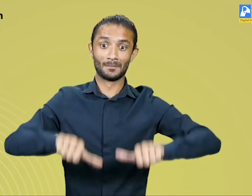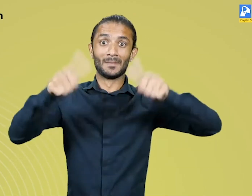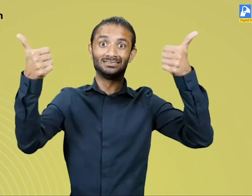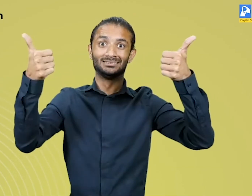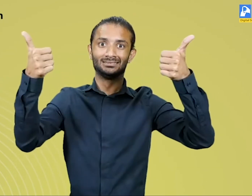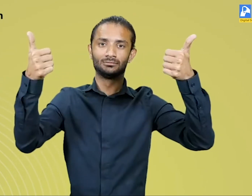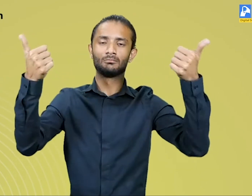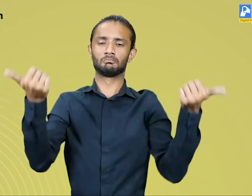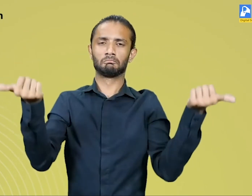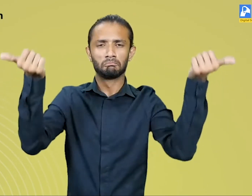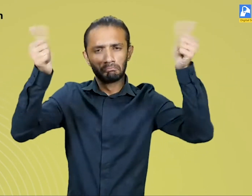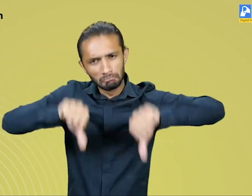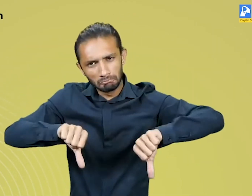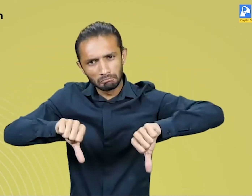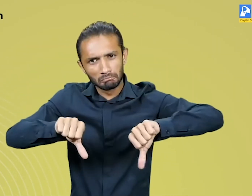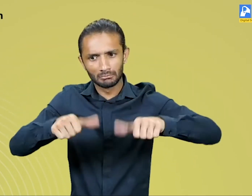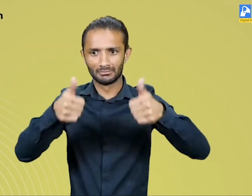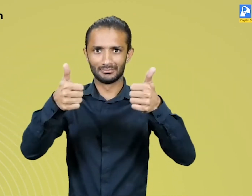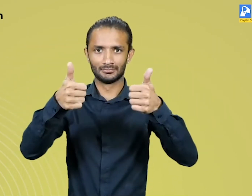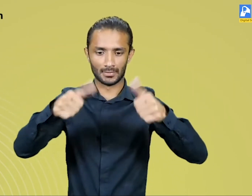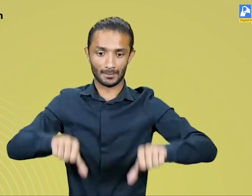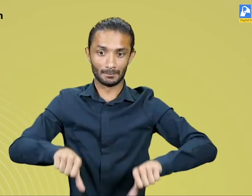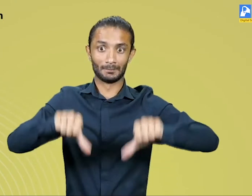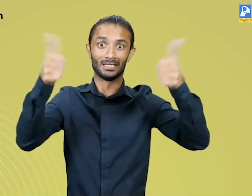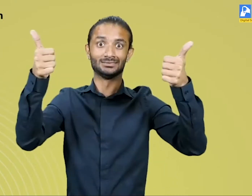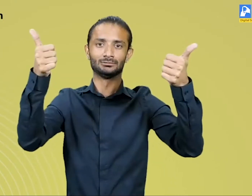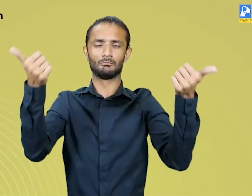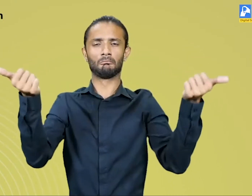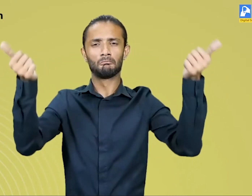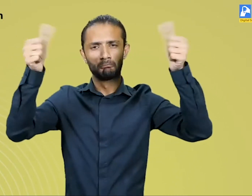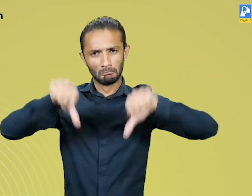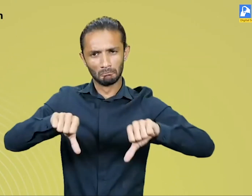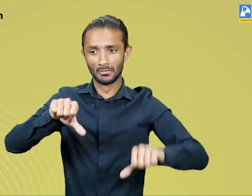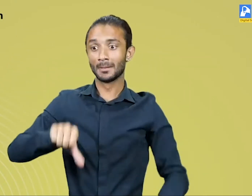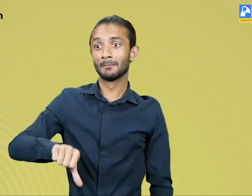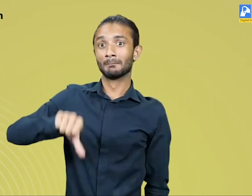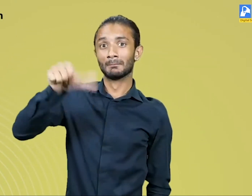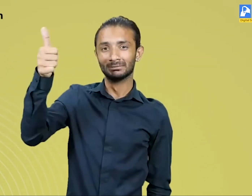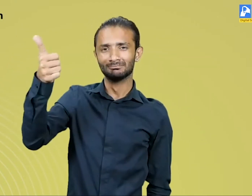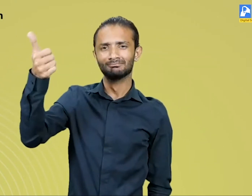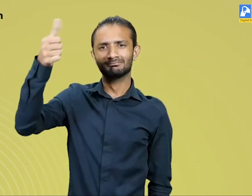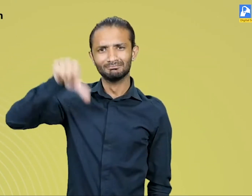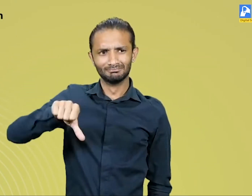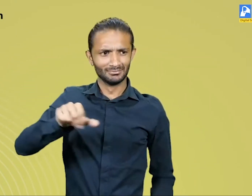'Pass and fail'.